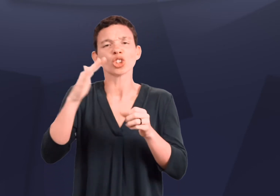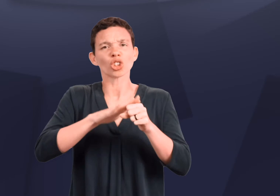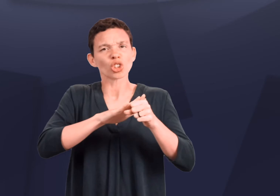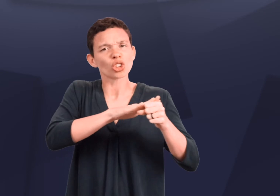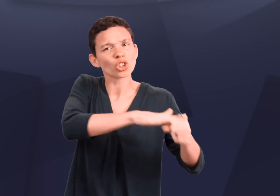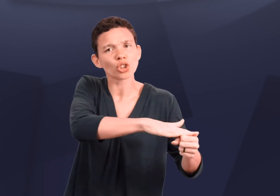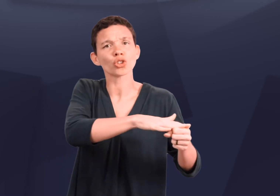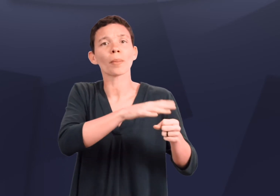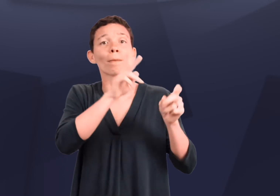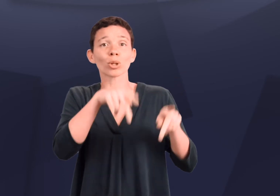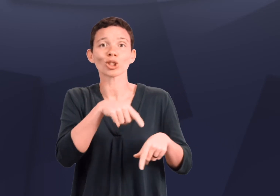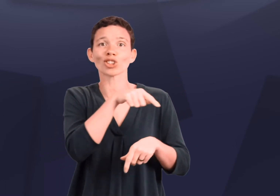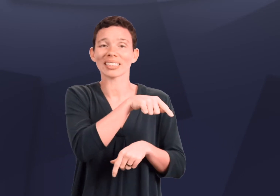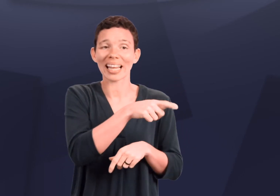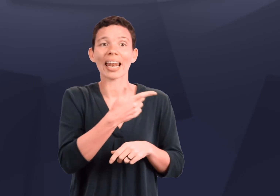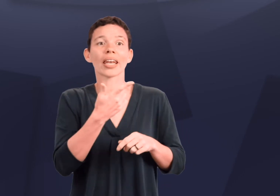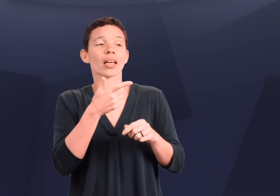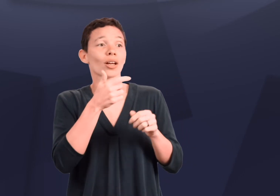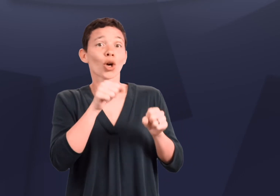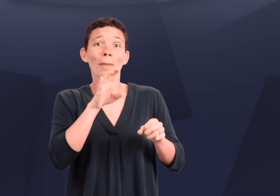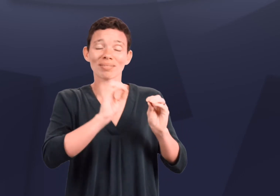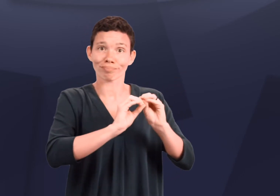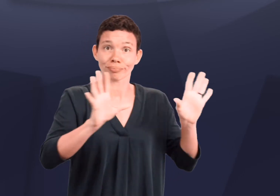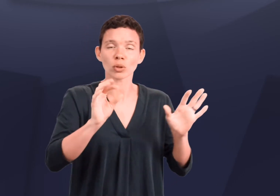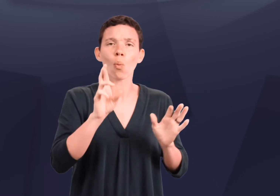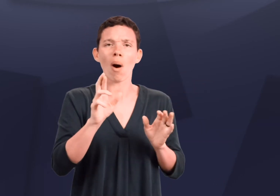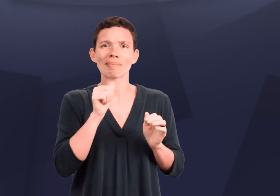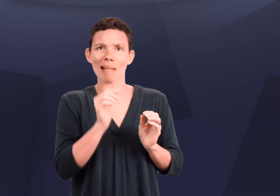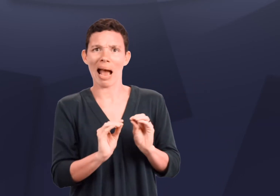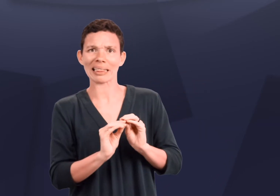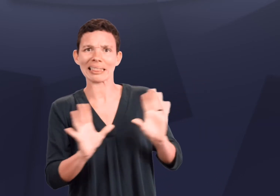and it can be displayed either overtly or covertly.